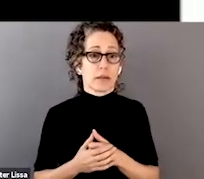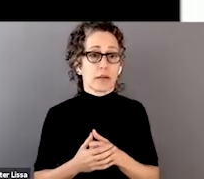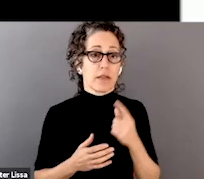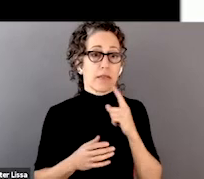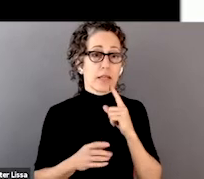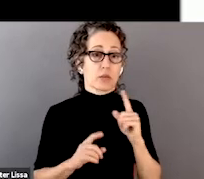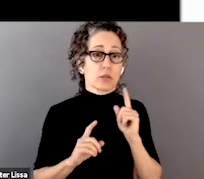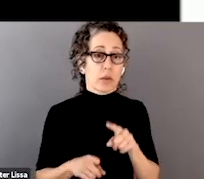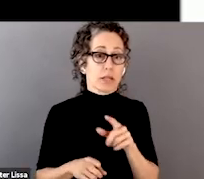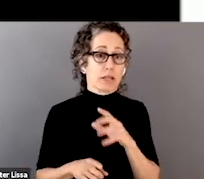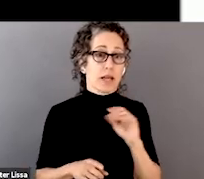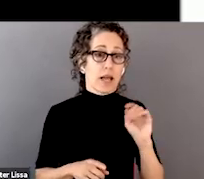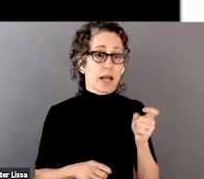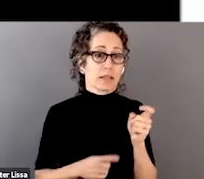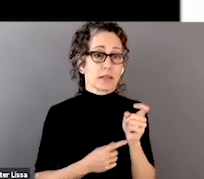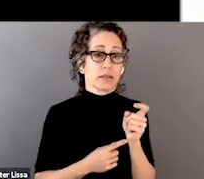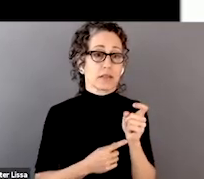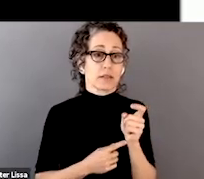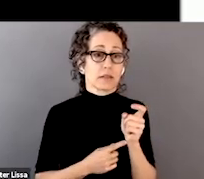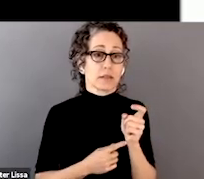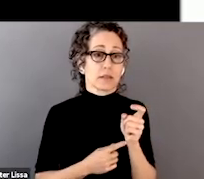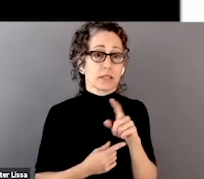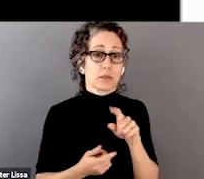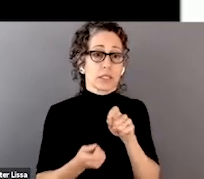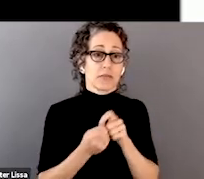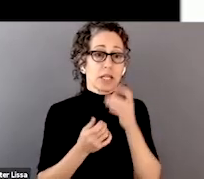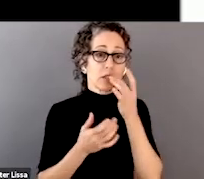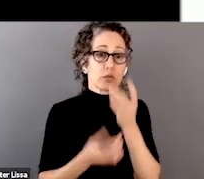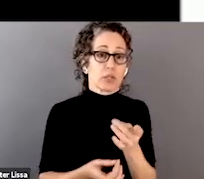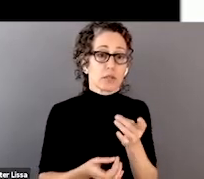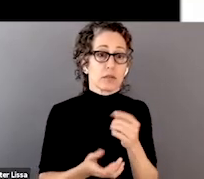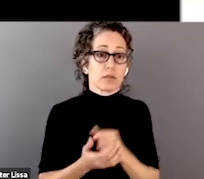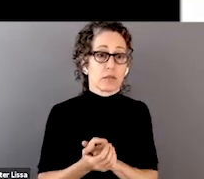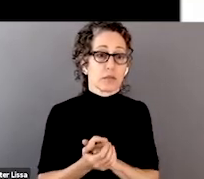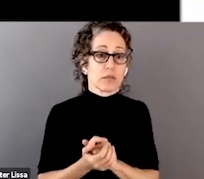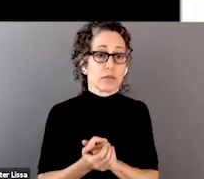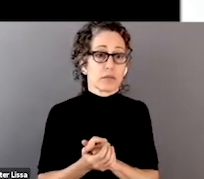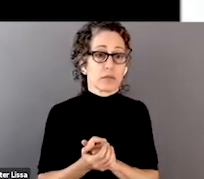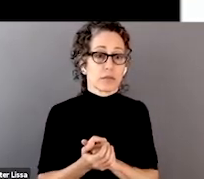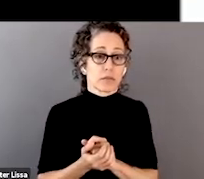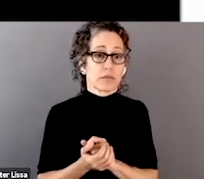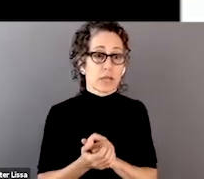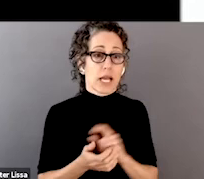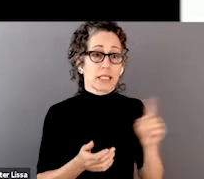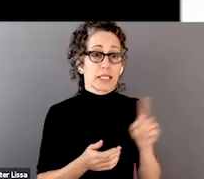X is a variable of particular interest. Z is set of p further variables, also known as confounders.